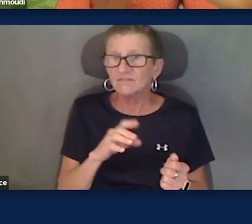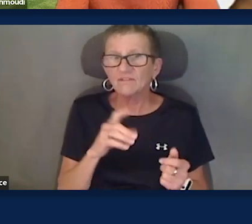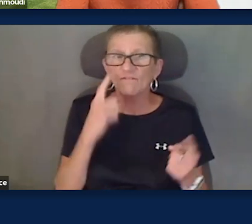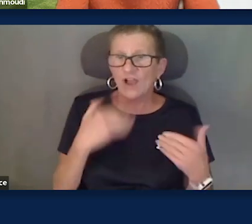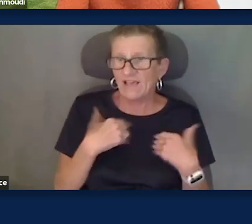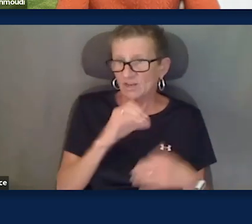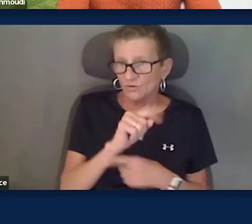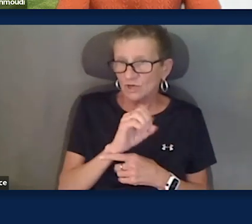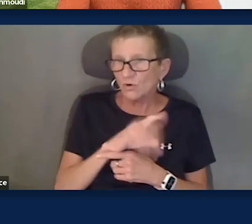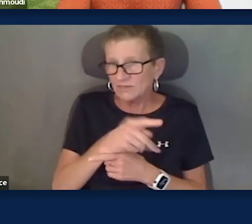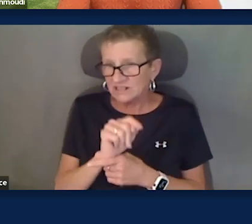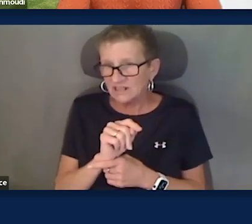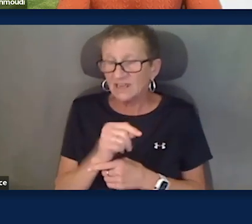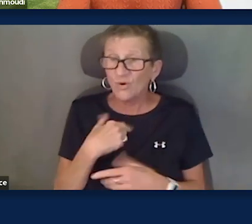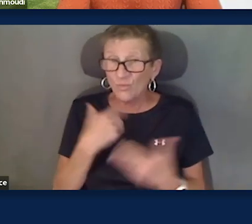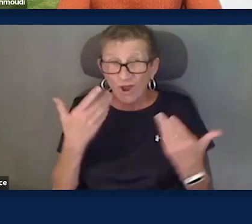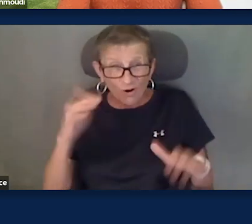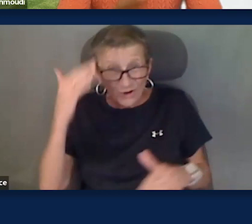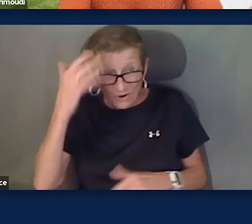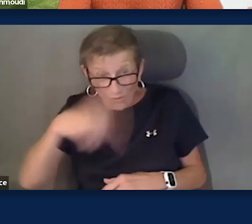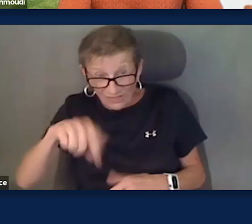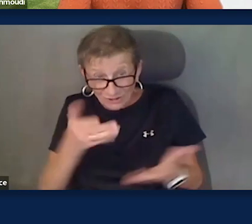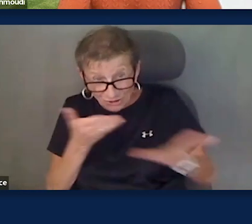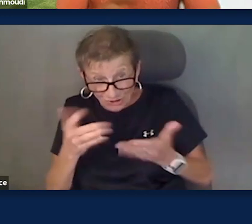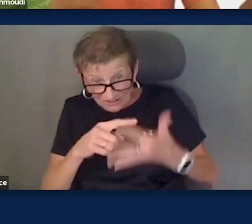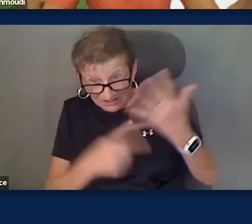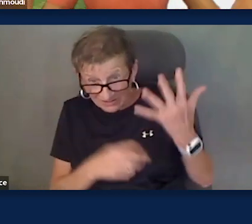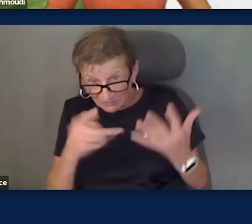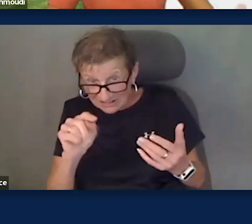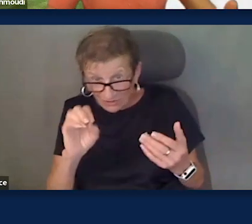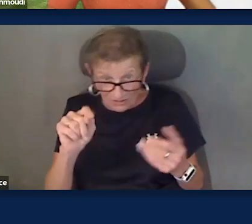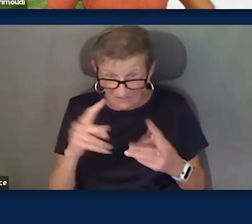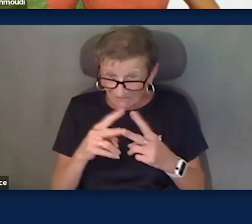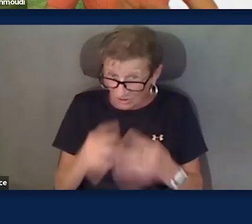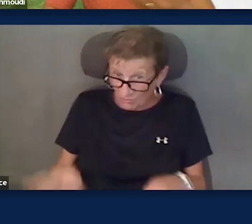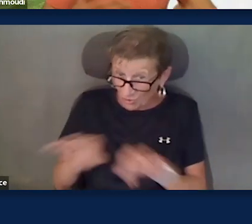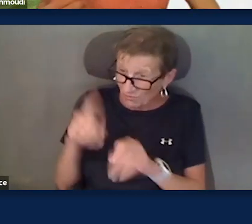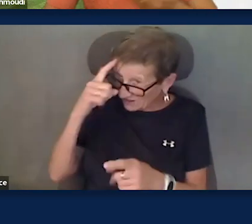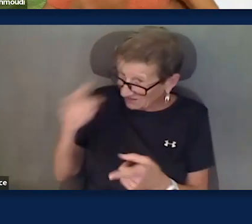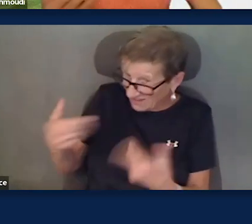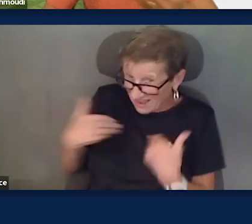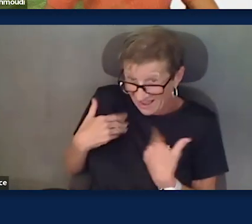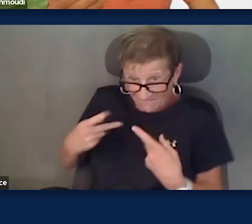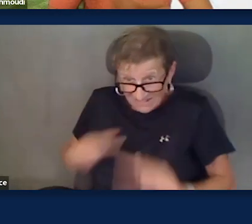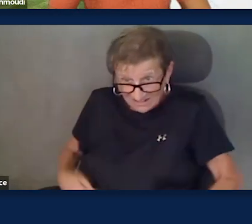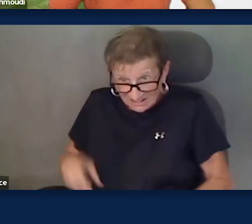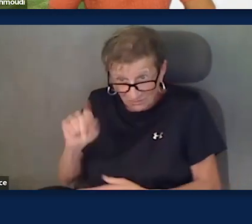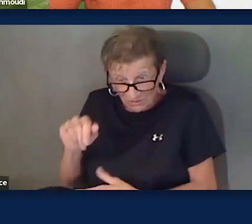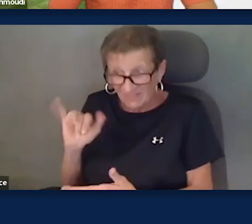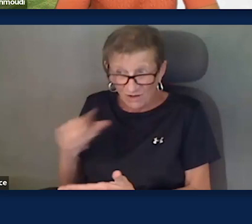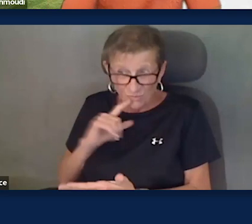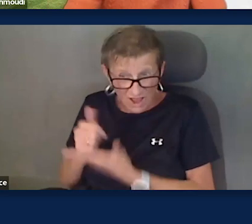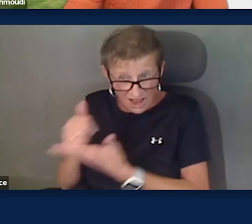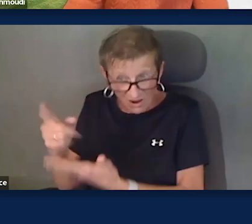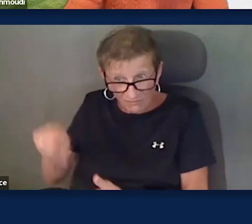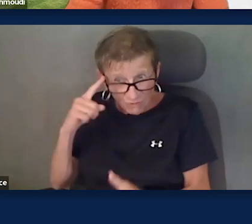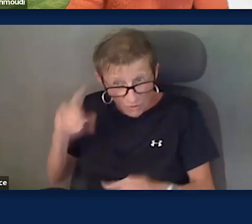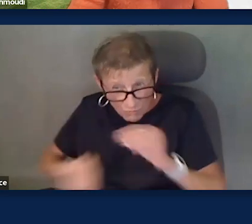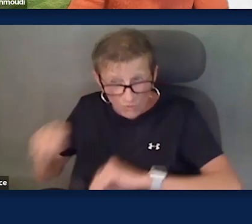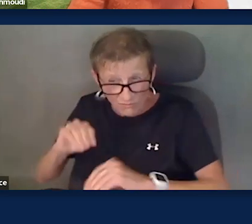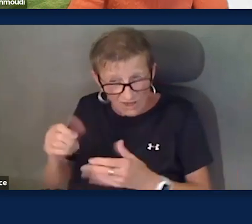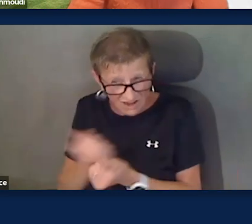And we know these services are important for these people because they have physical disability and that helps them with the movement and everything.